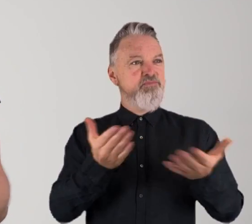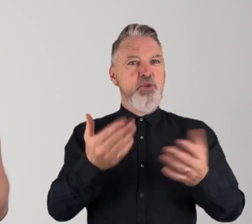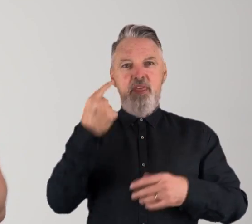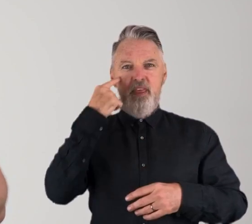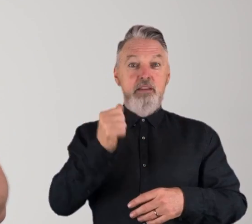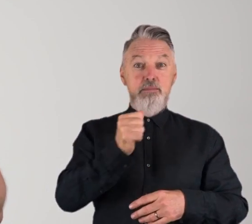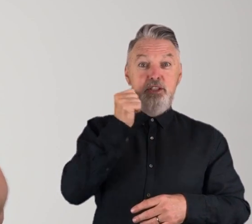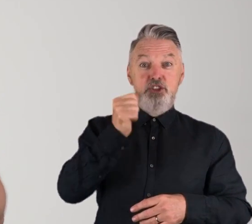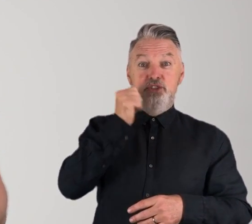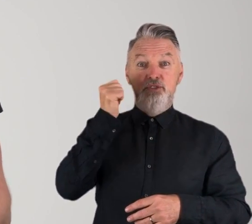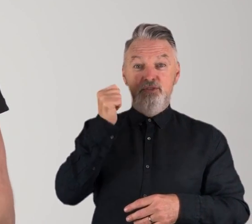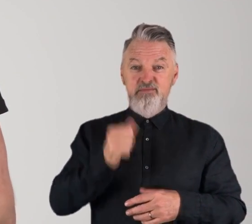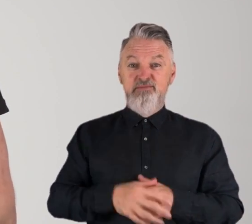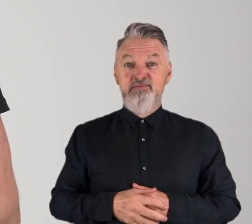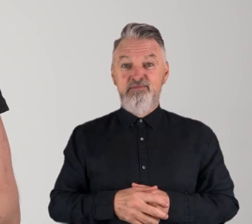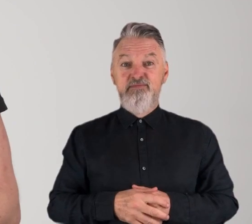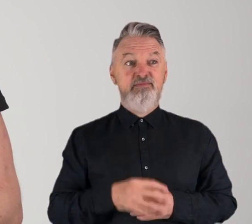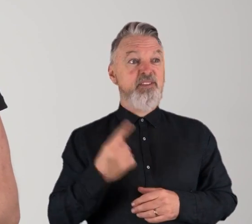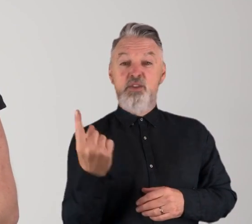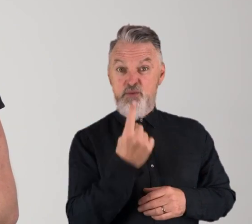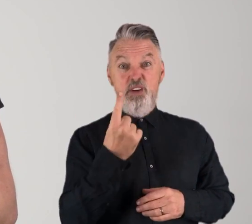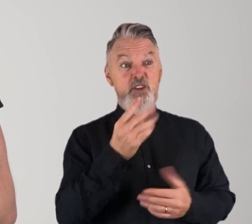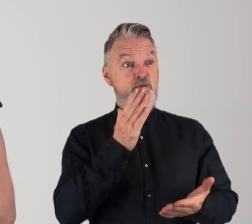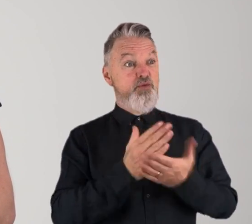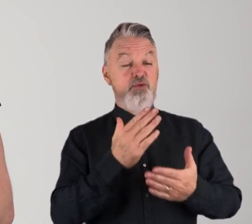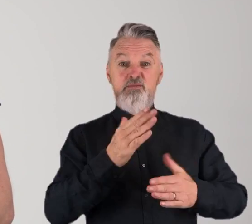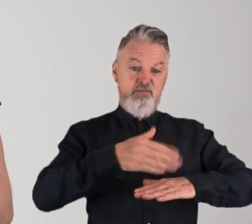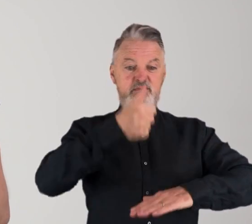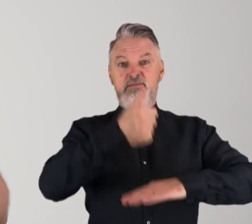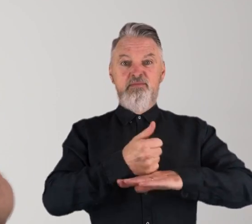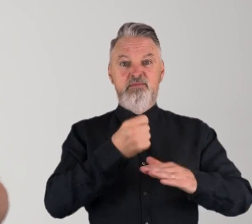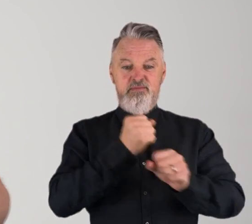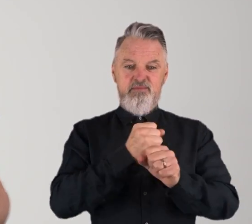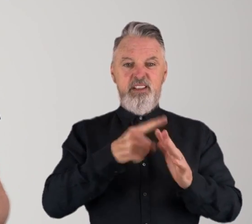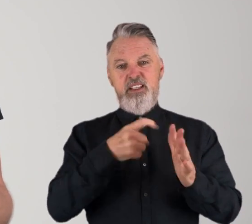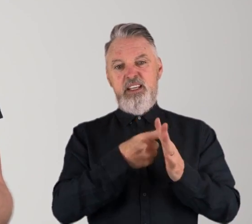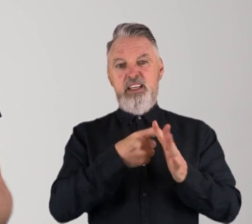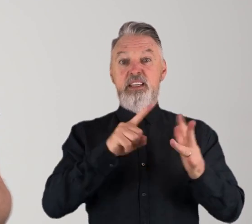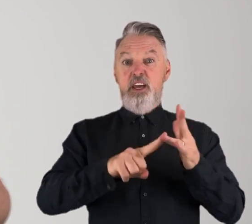This is the very reason we created Gecko Traxx in the first place. As a person without a disability,